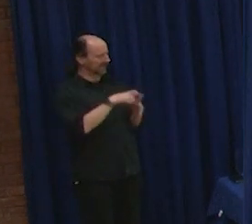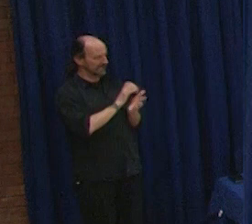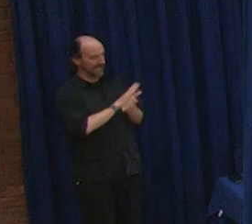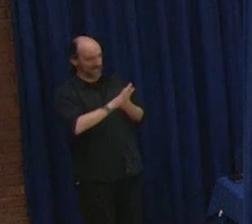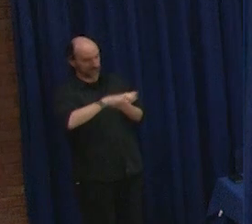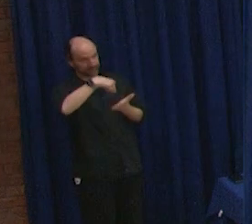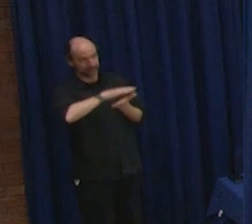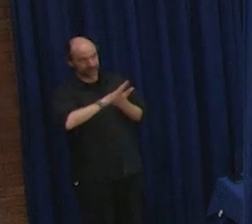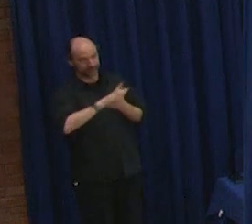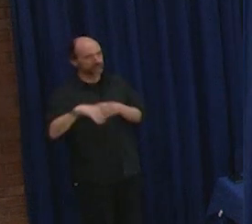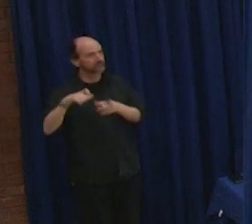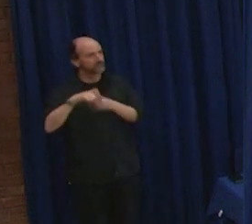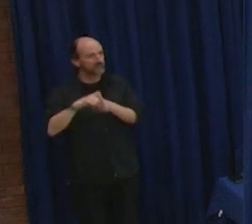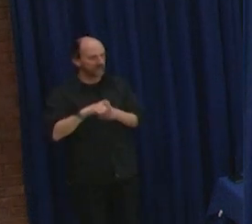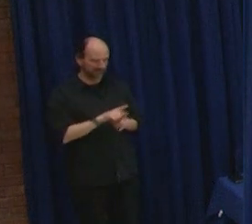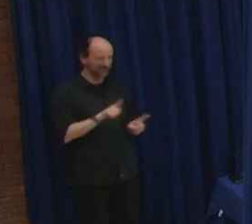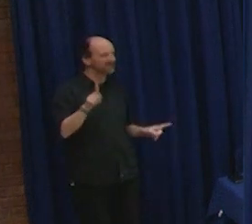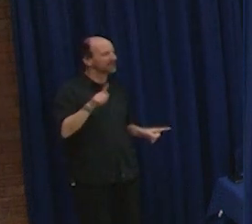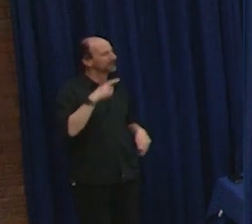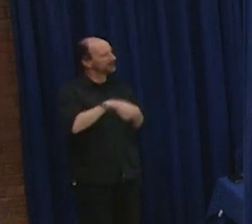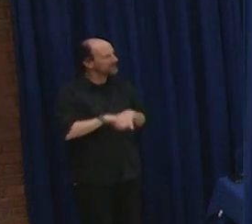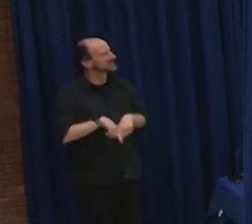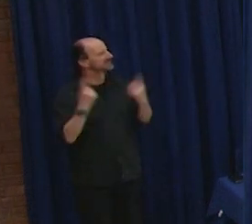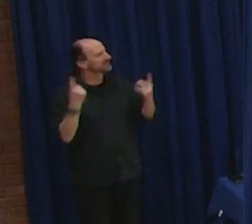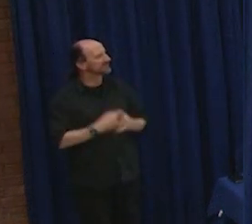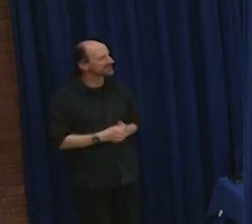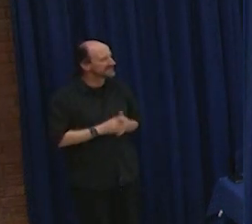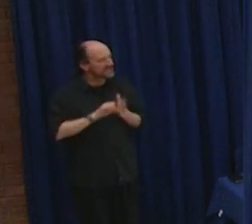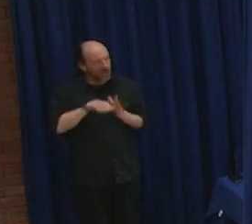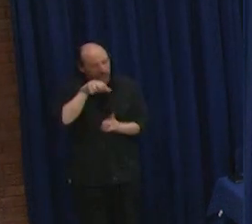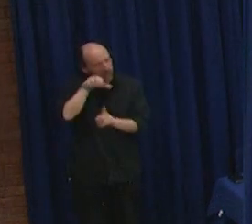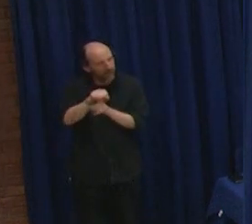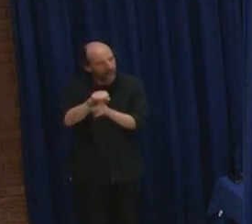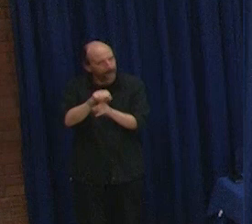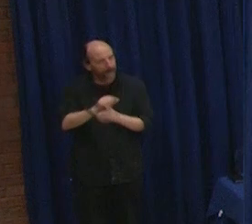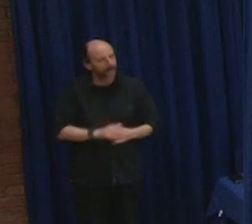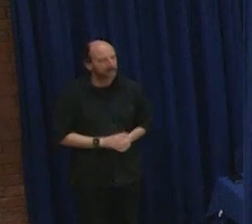to be so obvious and we're going to miss them and as we move to adulthood and we move to into an